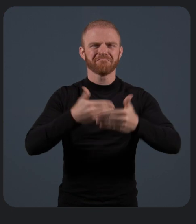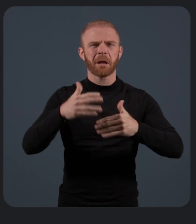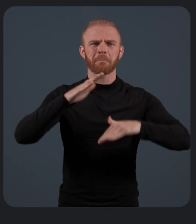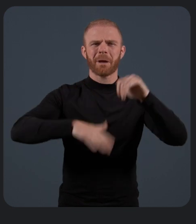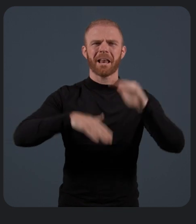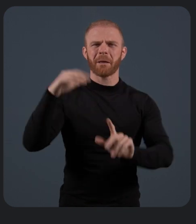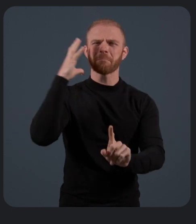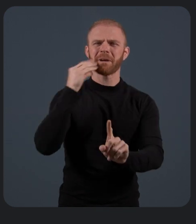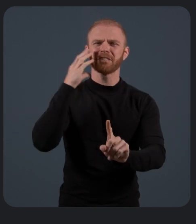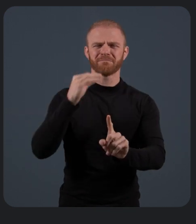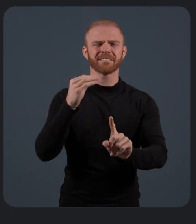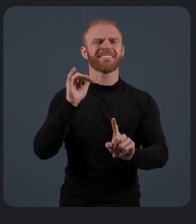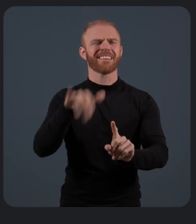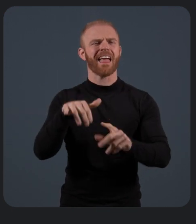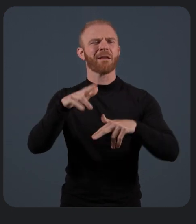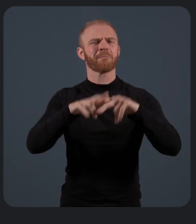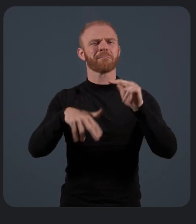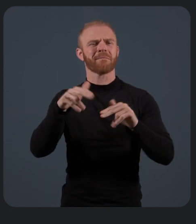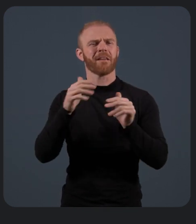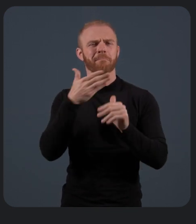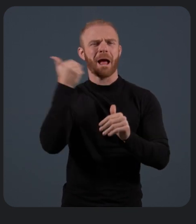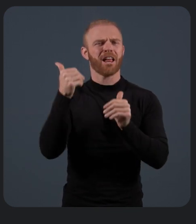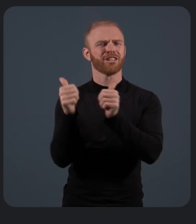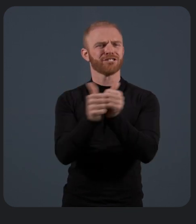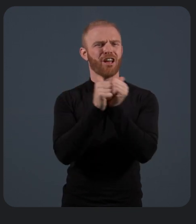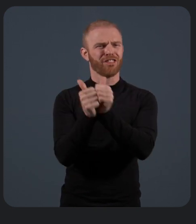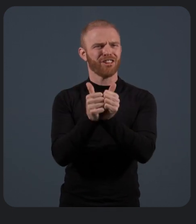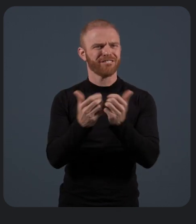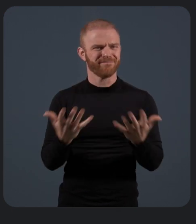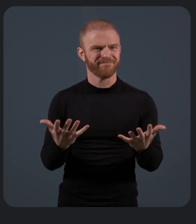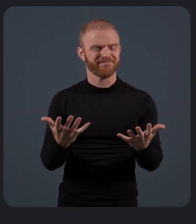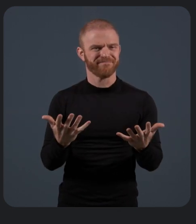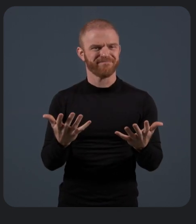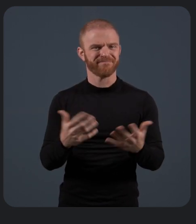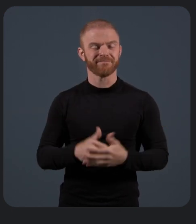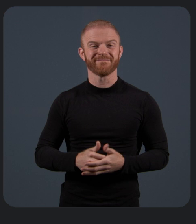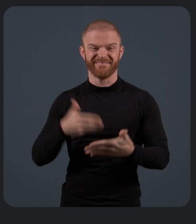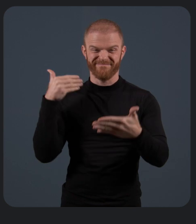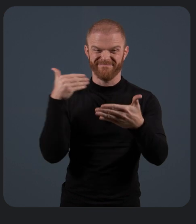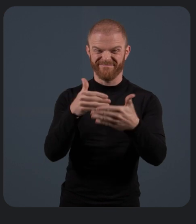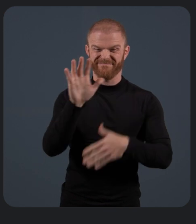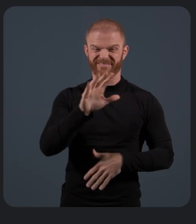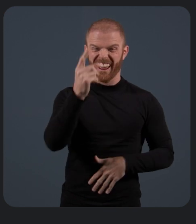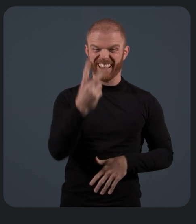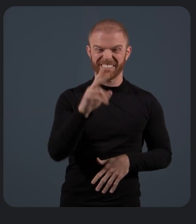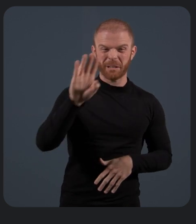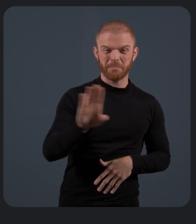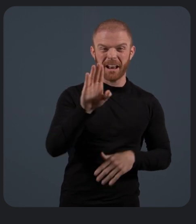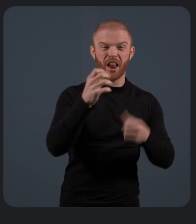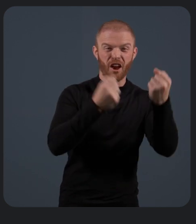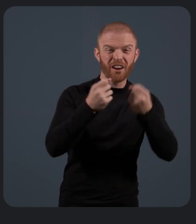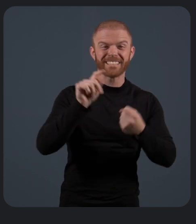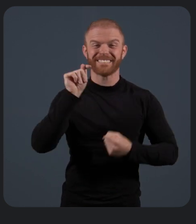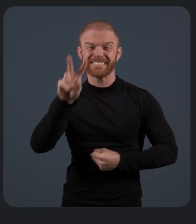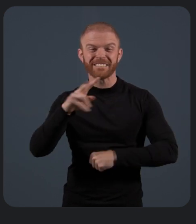better together. With close to half a billion cars, TVs, watches, laptops,